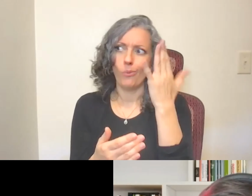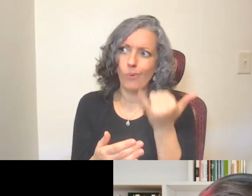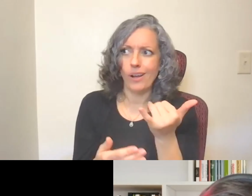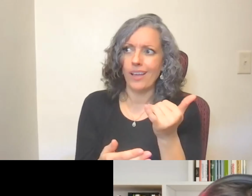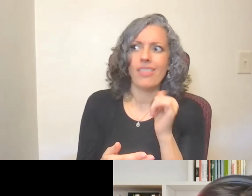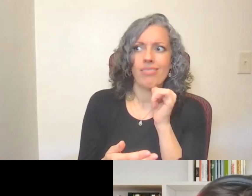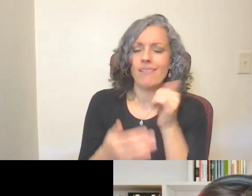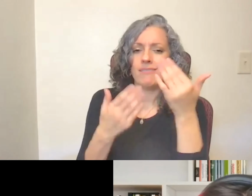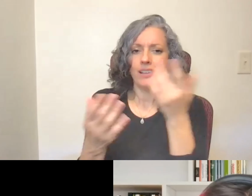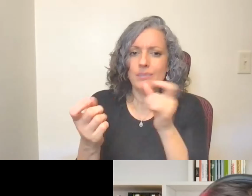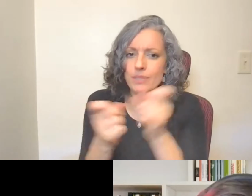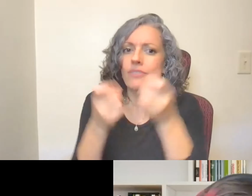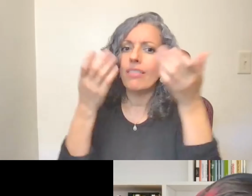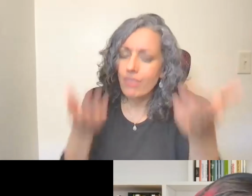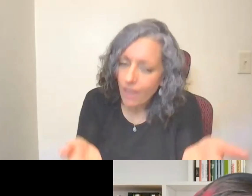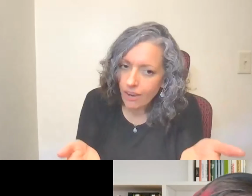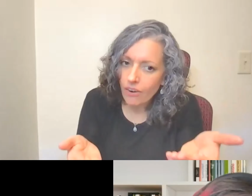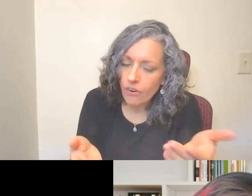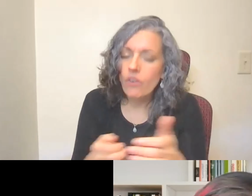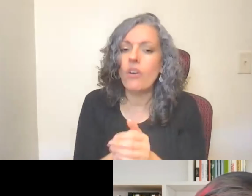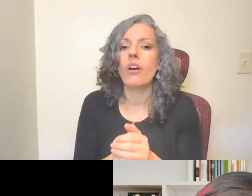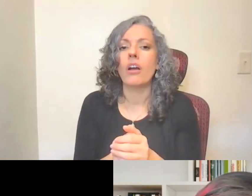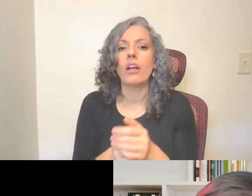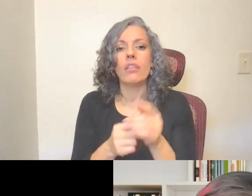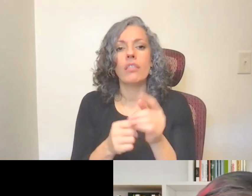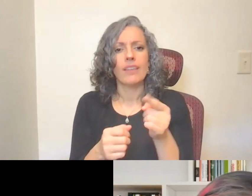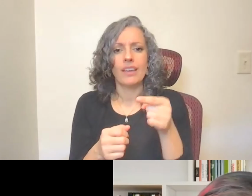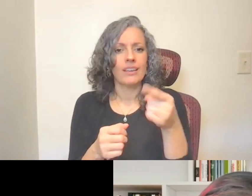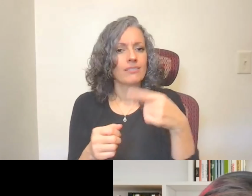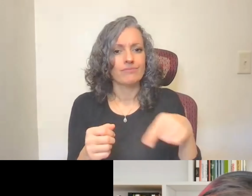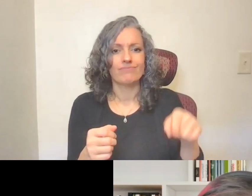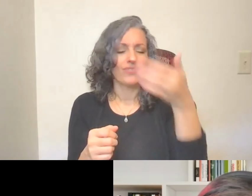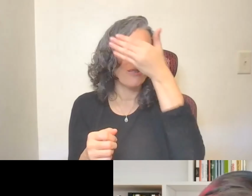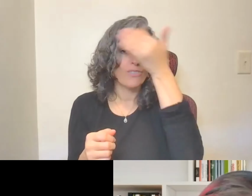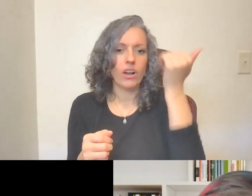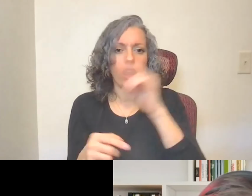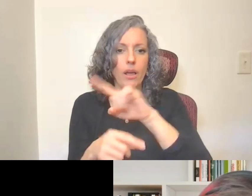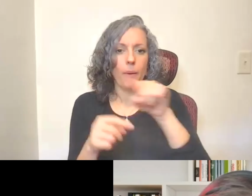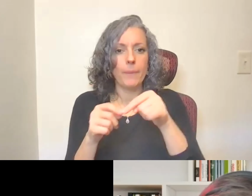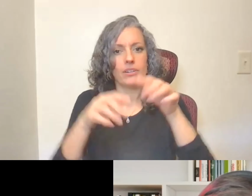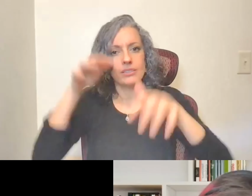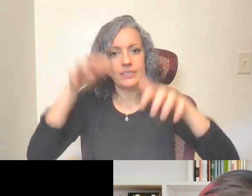properly, and no I think they completely forgot about keyboard accessibility of one of those